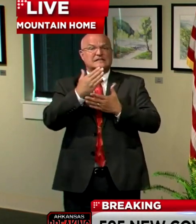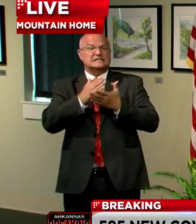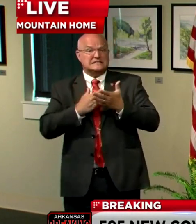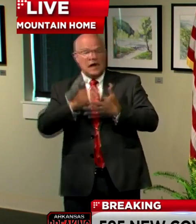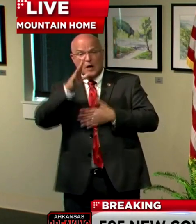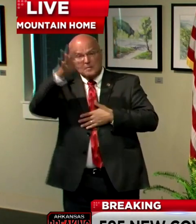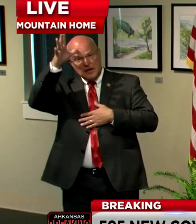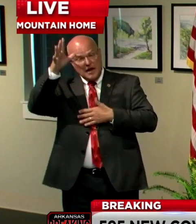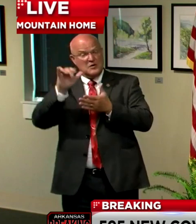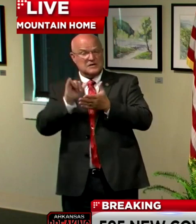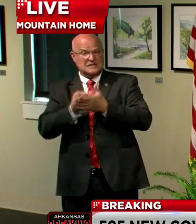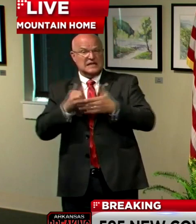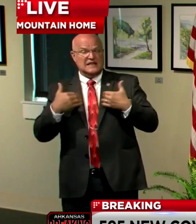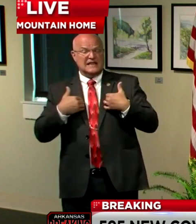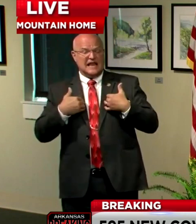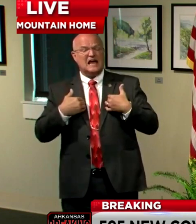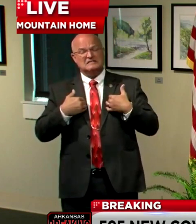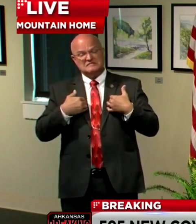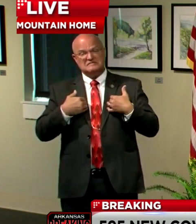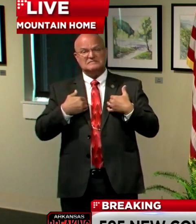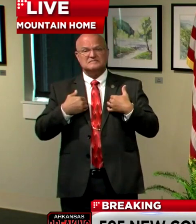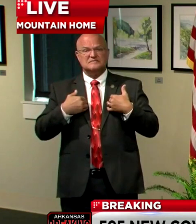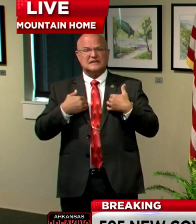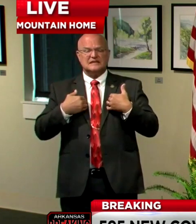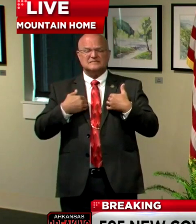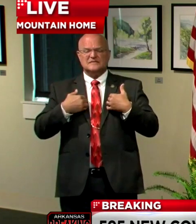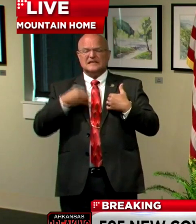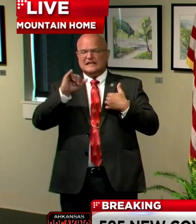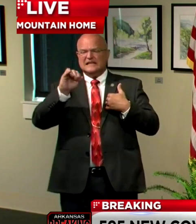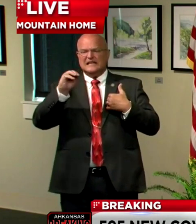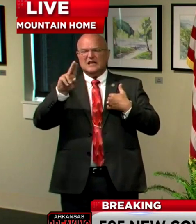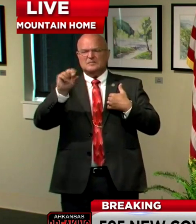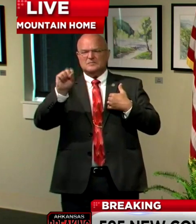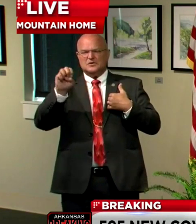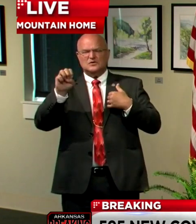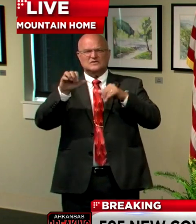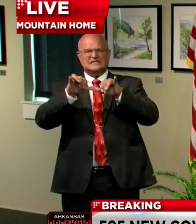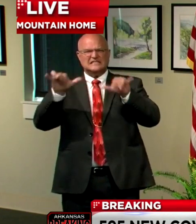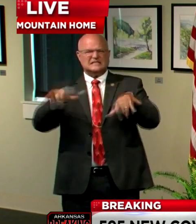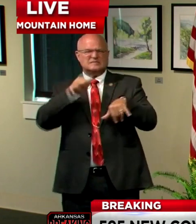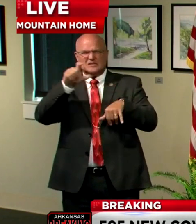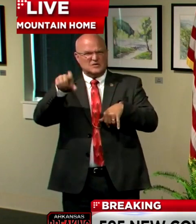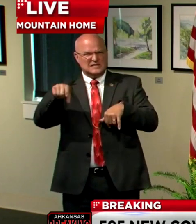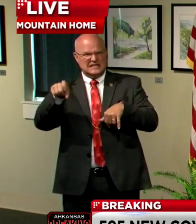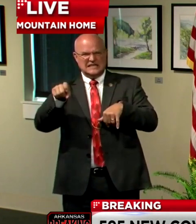INSTRUCTION NEXT YEAR. WE ALSO KNOW THERE IS A NEED FOR A BLENDED LEARNING ENVIRONMENT IN WHICH THERE WILL